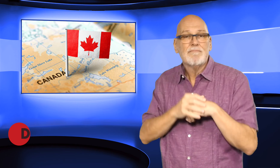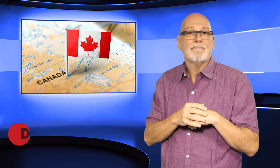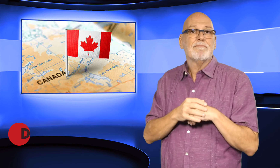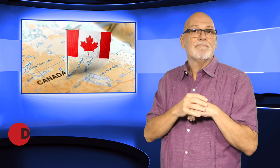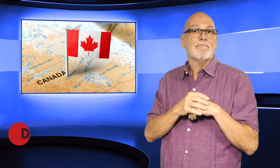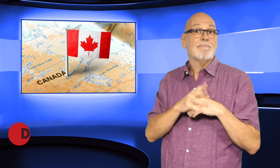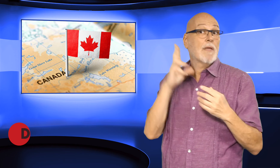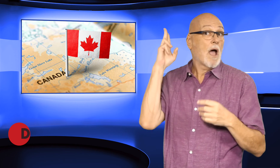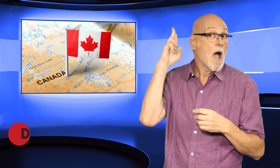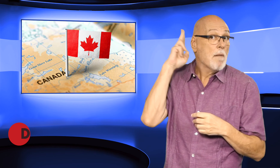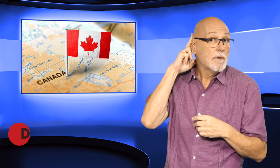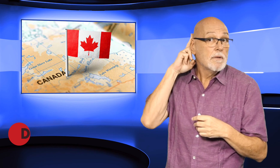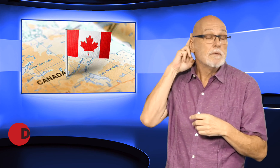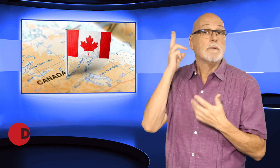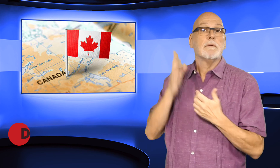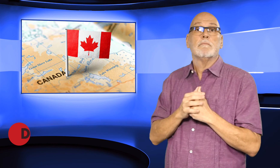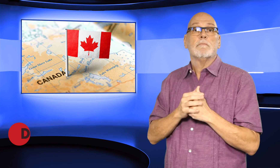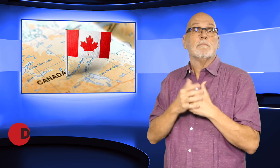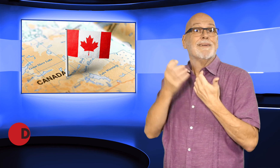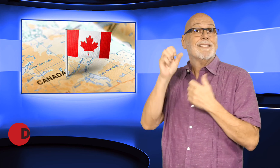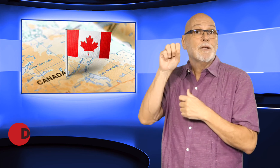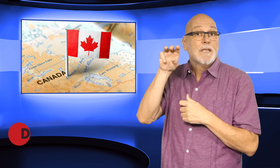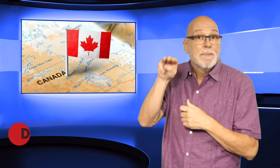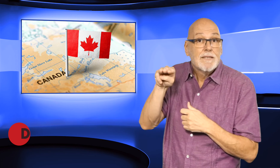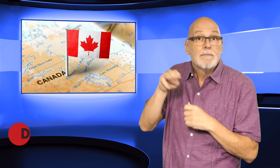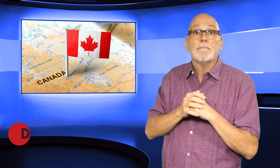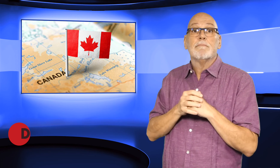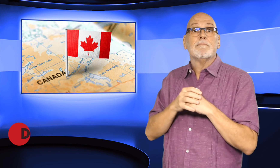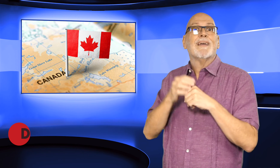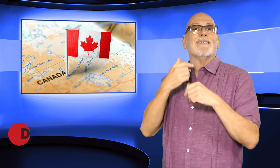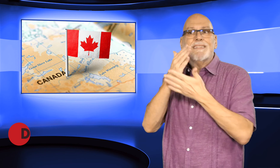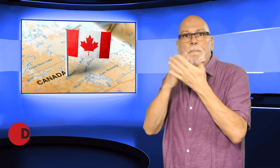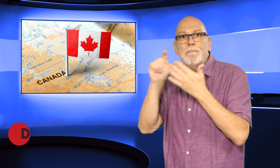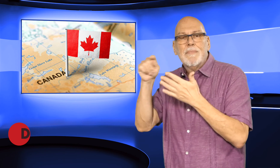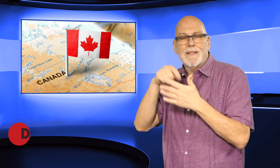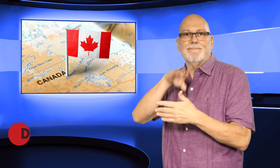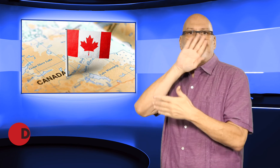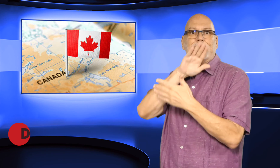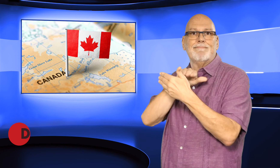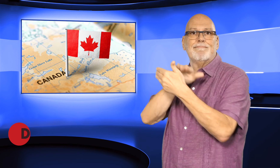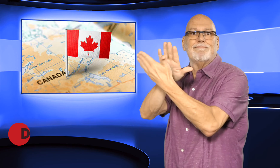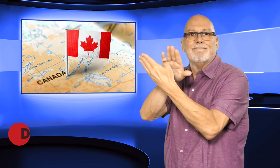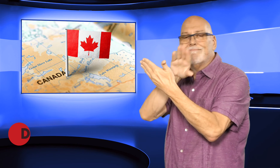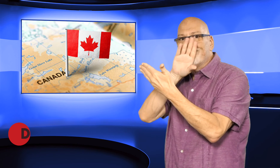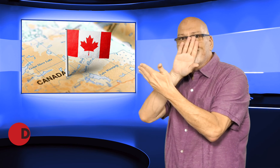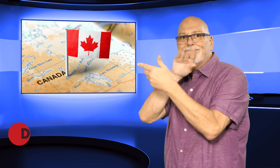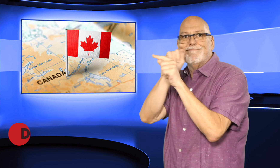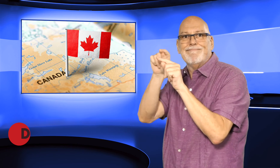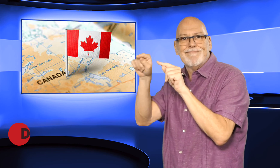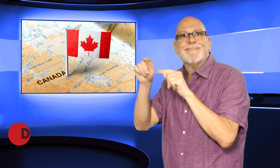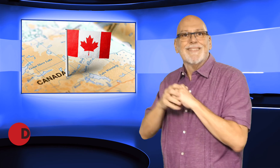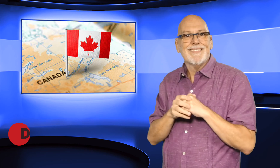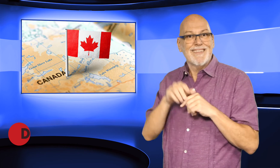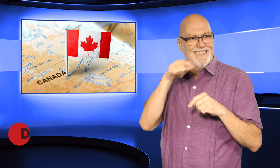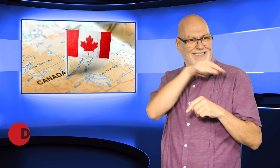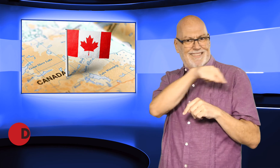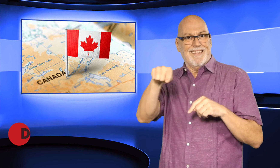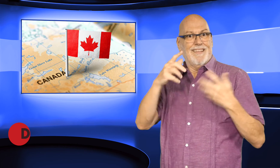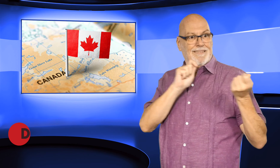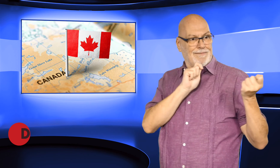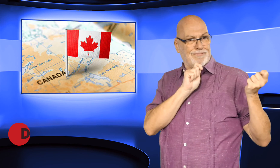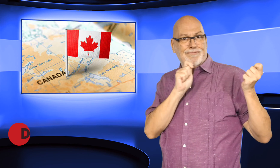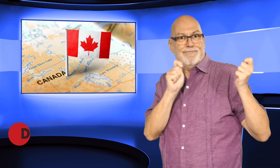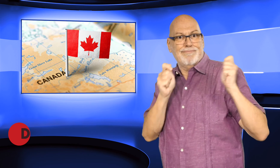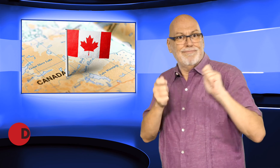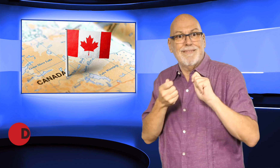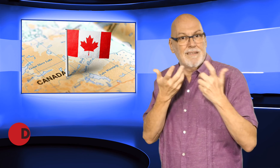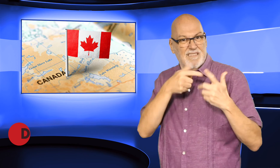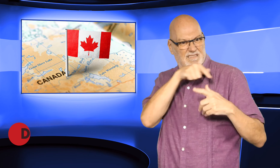education, cochlear implants and social media, some are facing challenges.